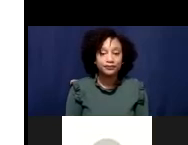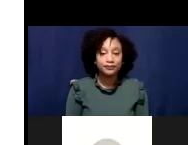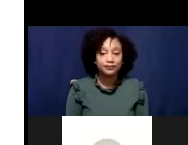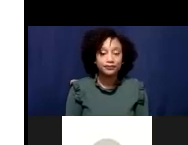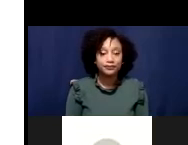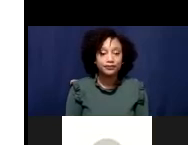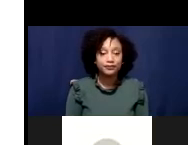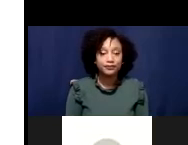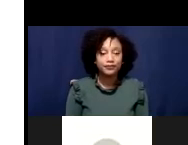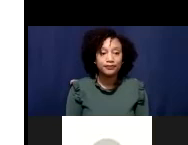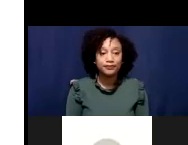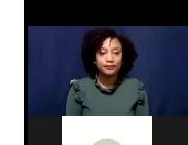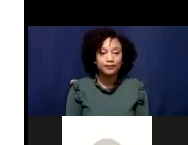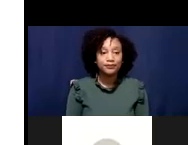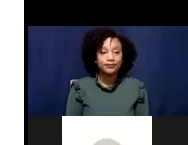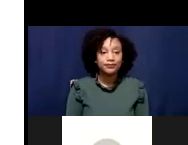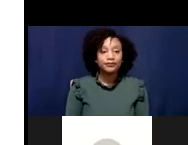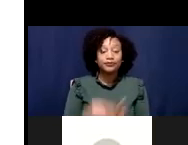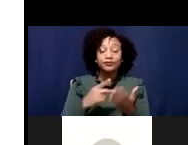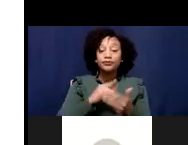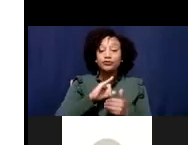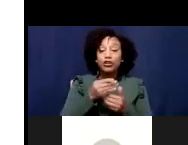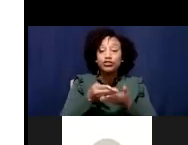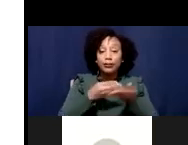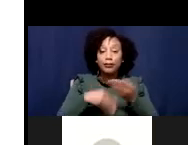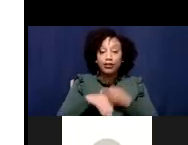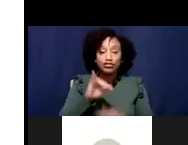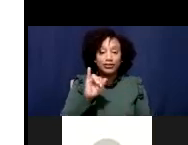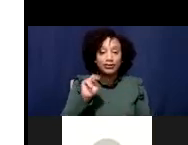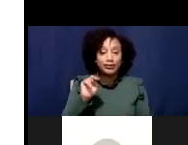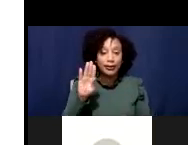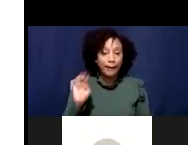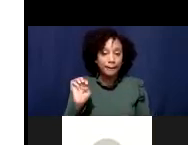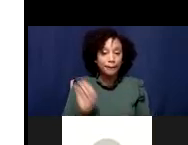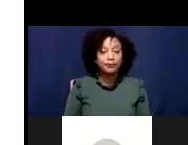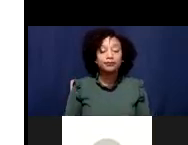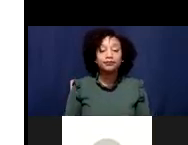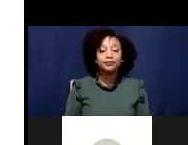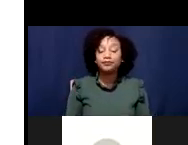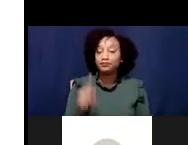Moving on to project budget income for which you will have 1,000 maximum characters,